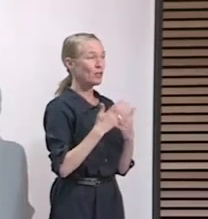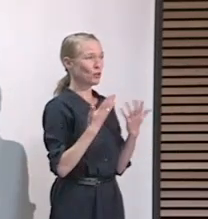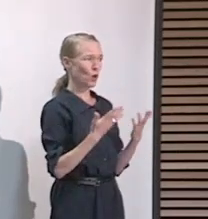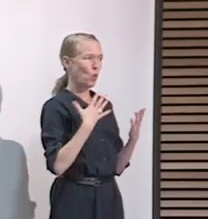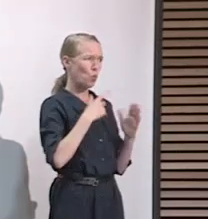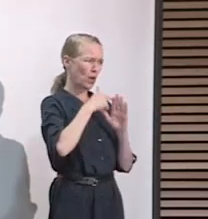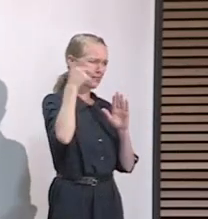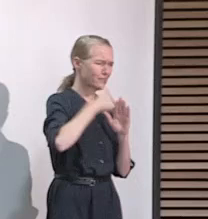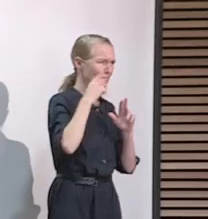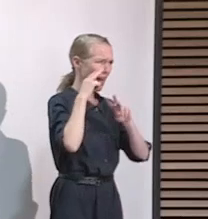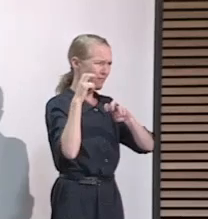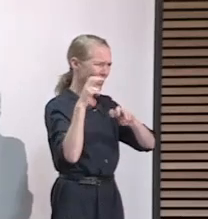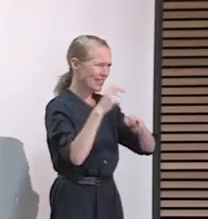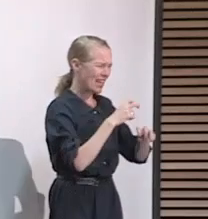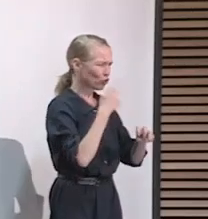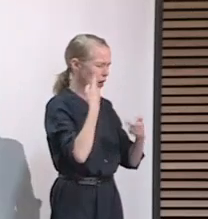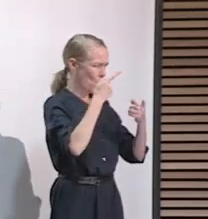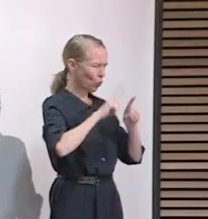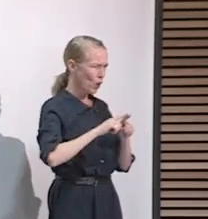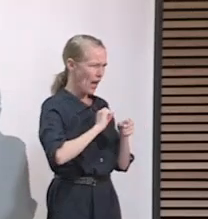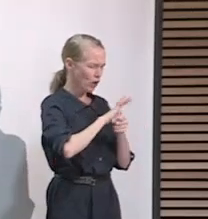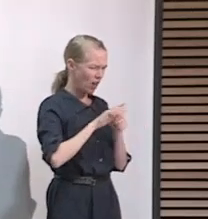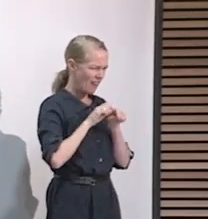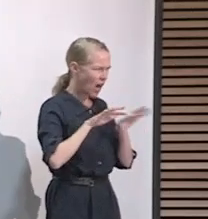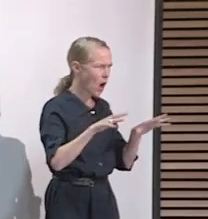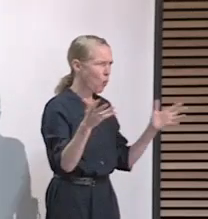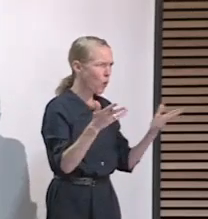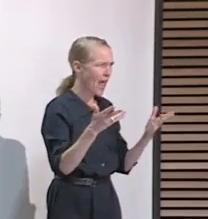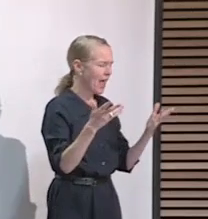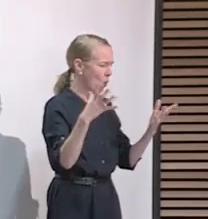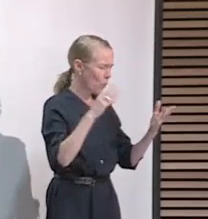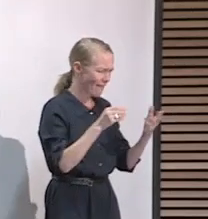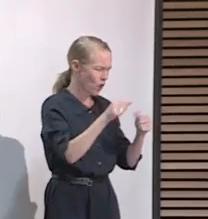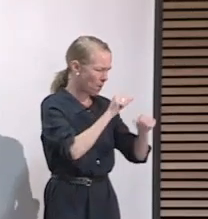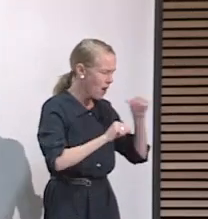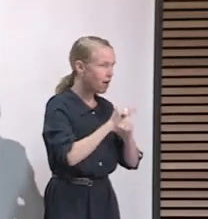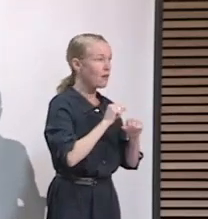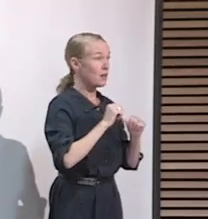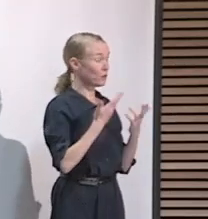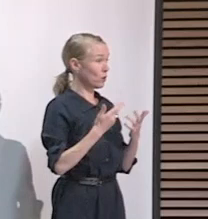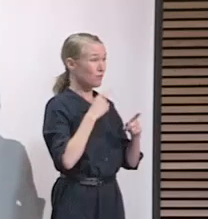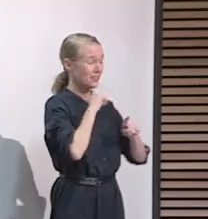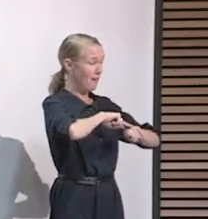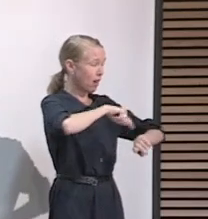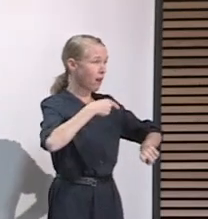the 3-day lockdown. We had an intensive investigation process going on to try and